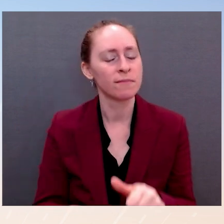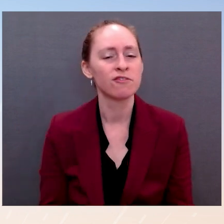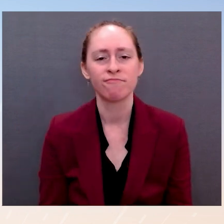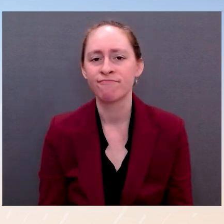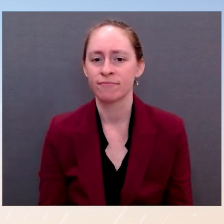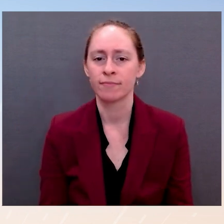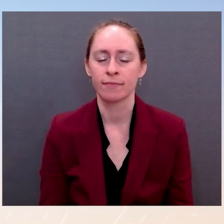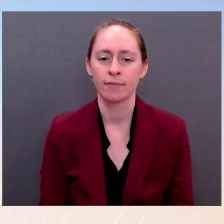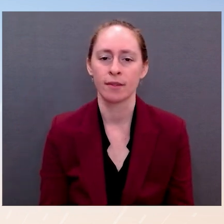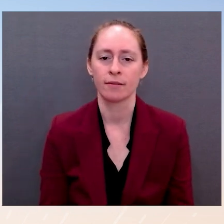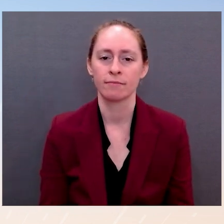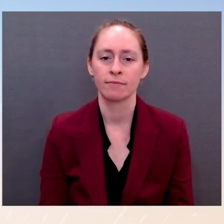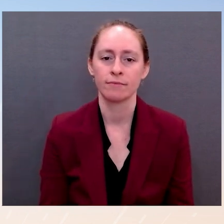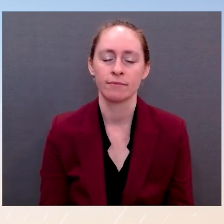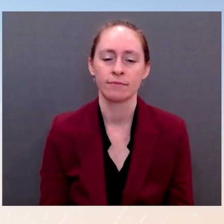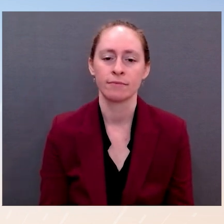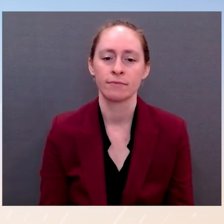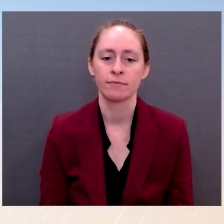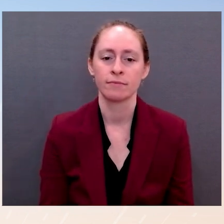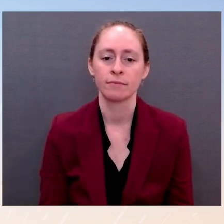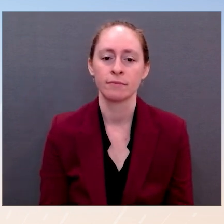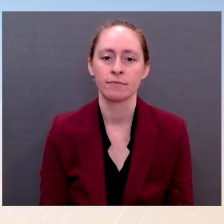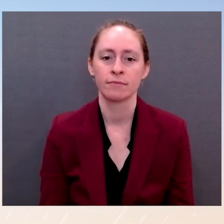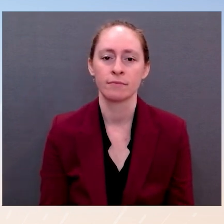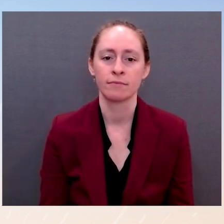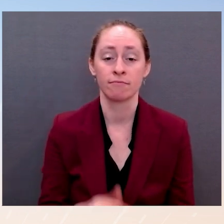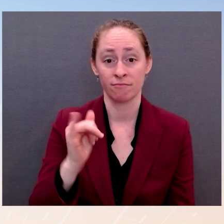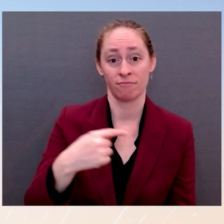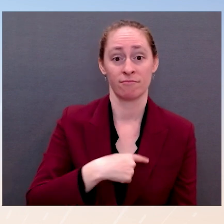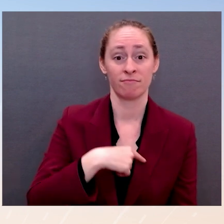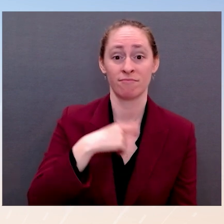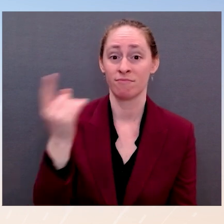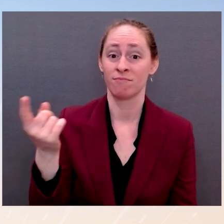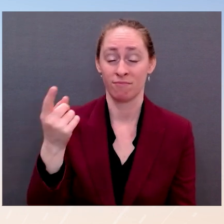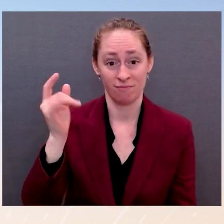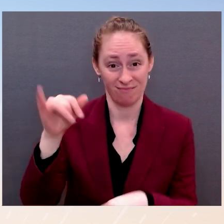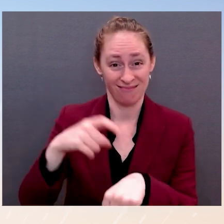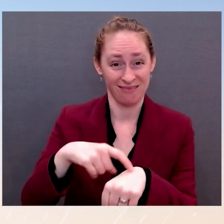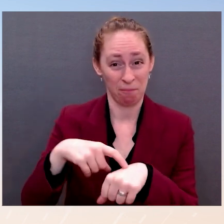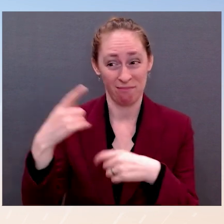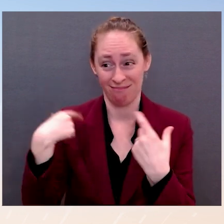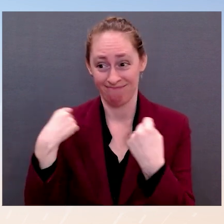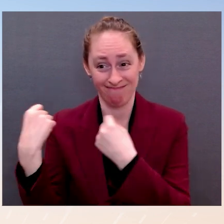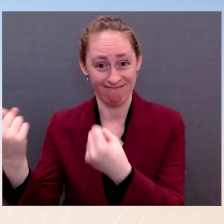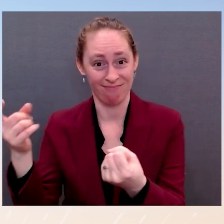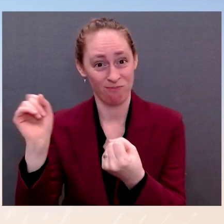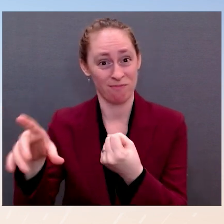Right after I told him he got in his car and he had to actually go and see Bo. But for him to put it everything aside and respond